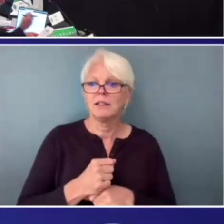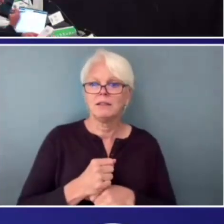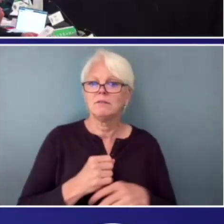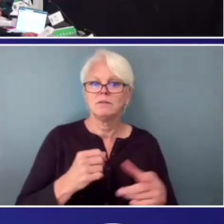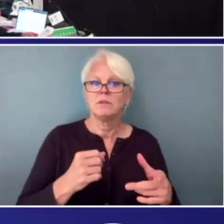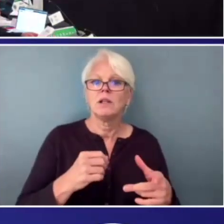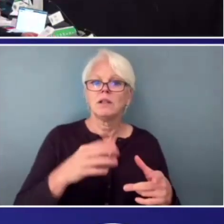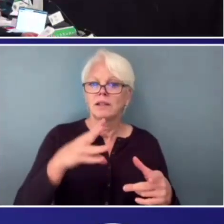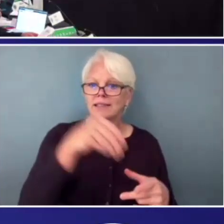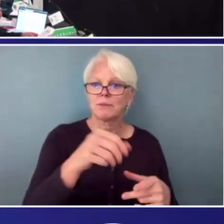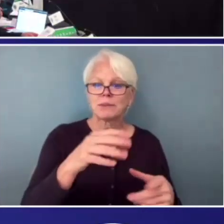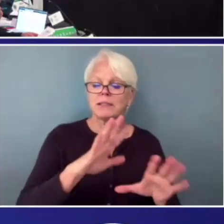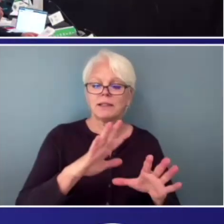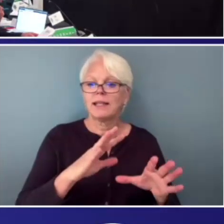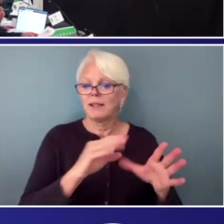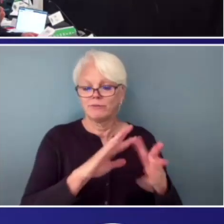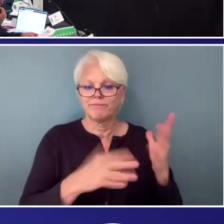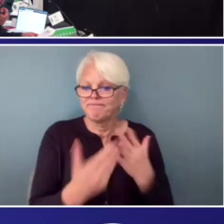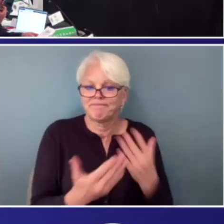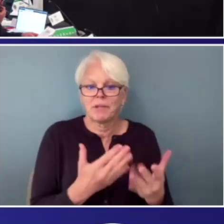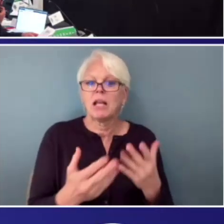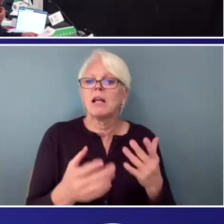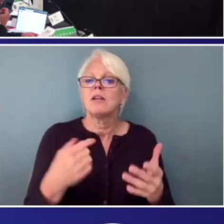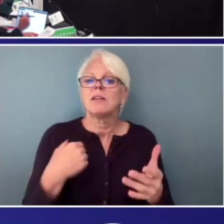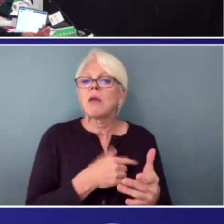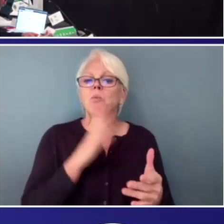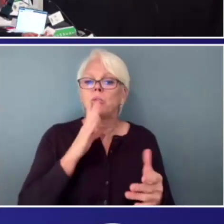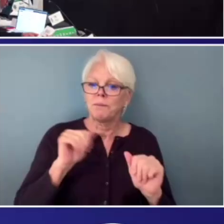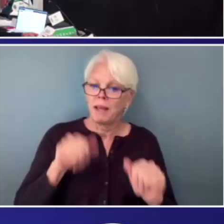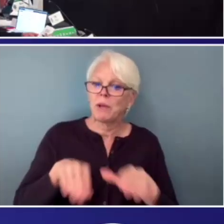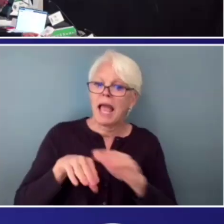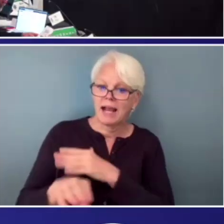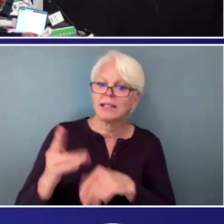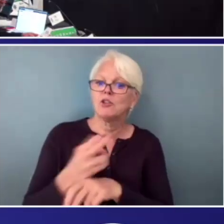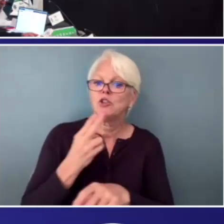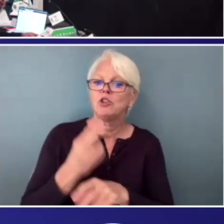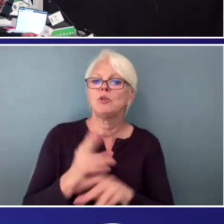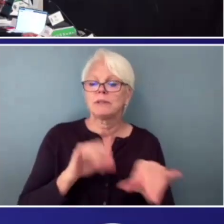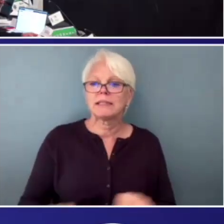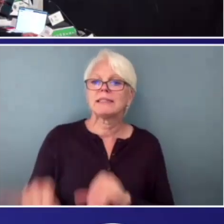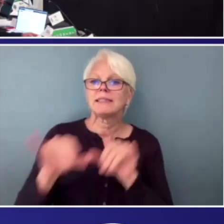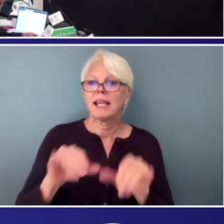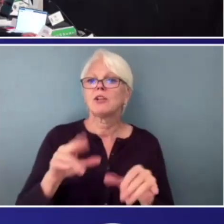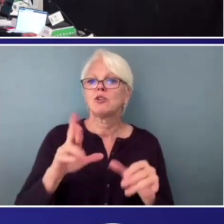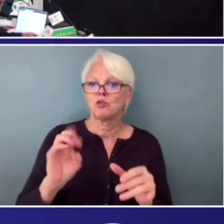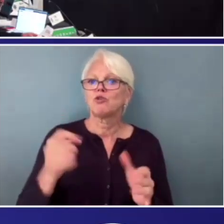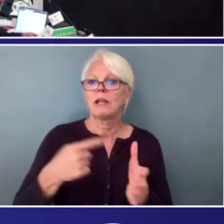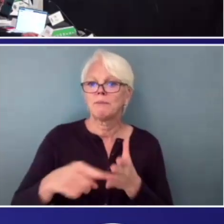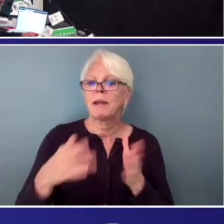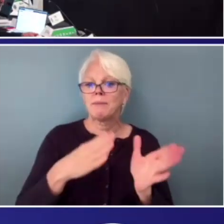repayment plan, the ten-year repayment schedule. So that was something that you said. So that's number one,